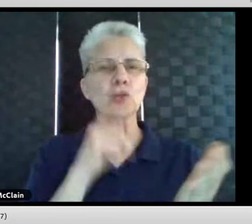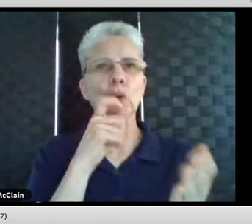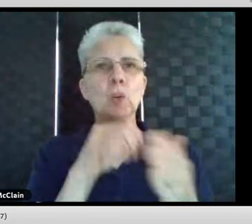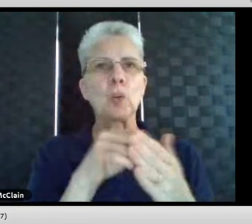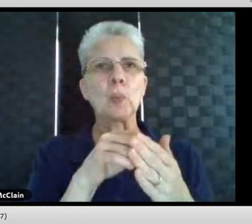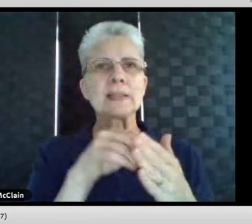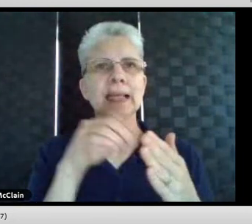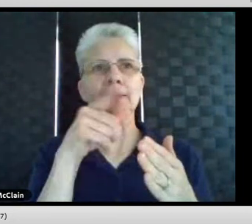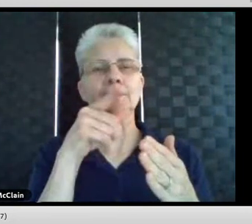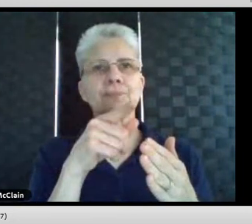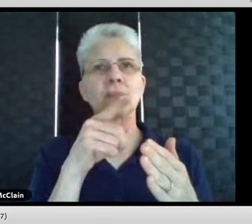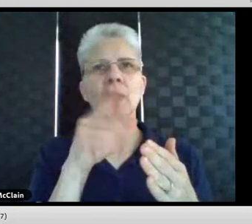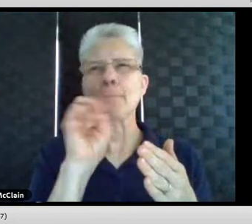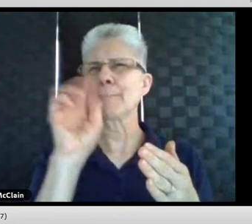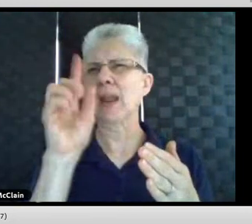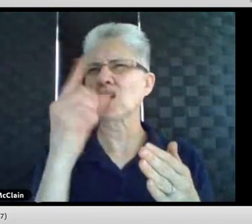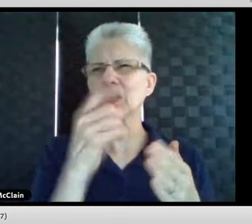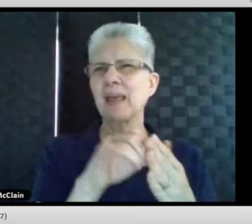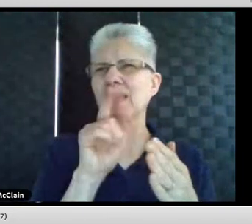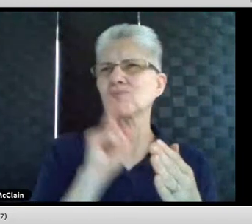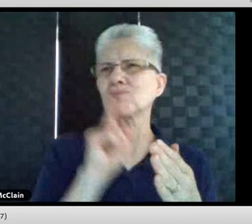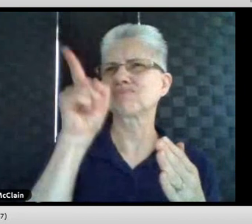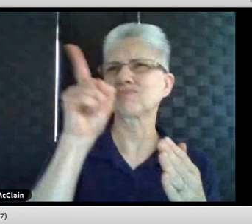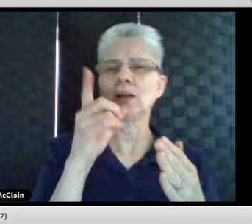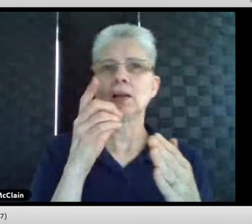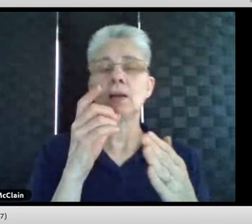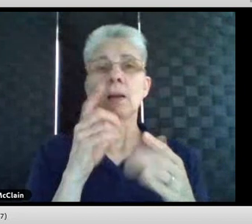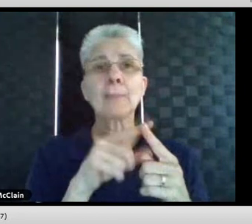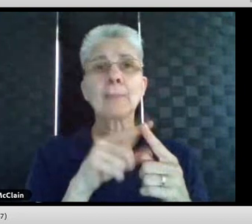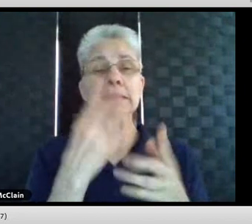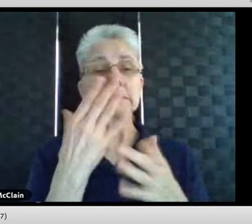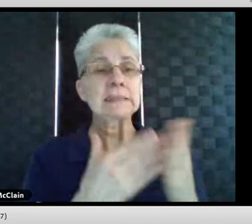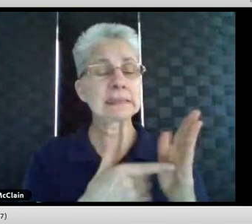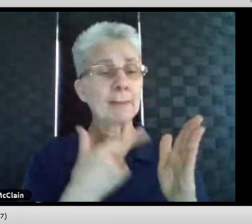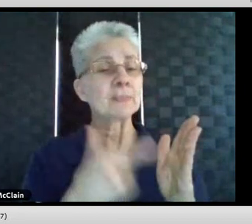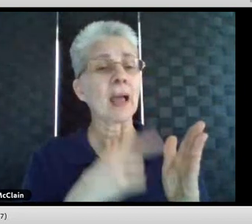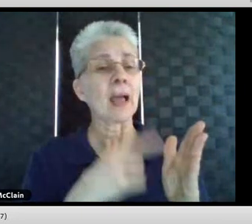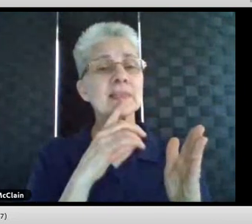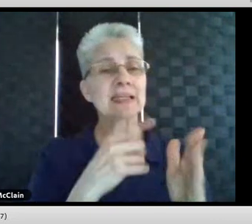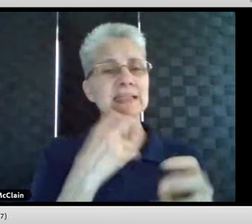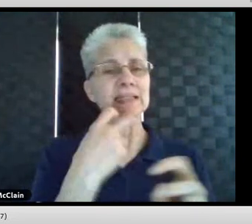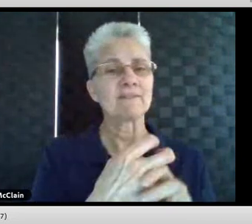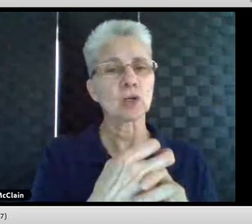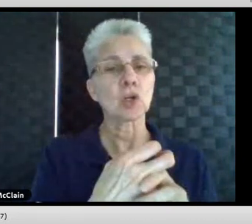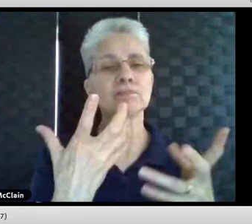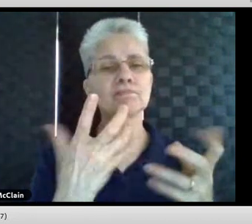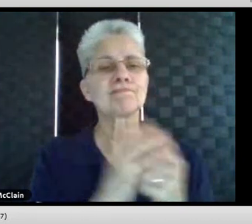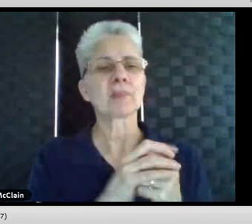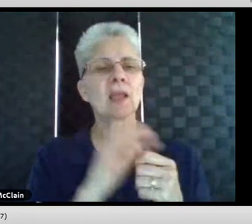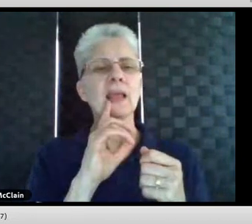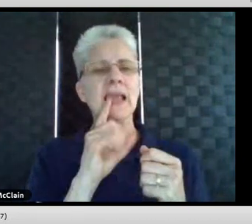I don't know, Maryland or something like that, but sometimes it's, you know, it's difficult. It's a little bit removed,